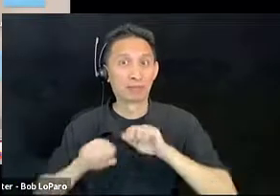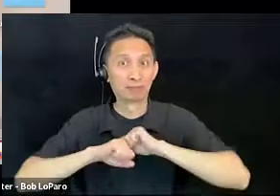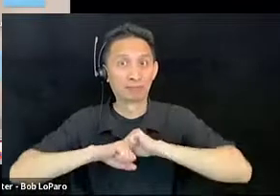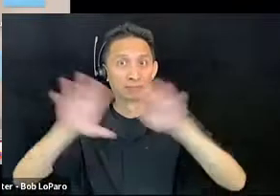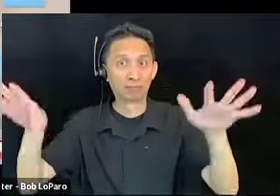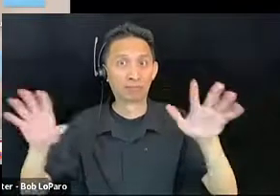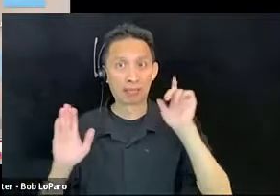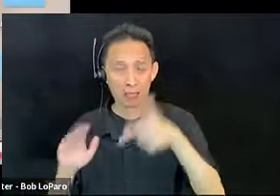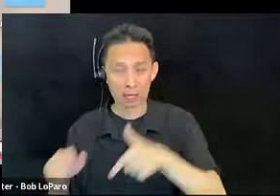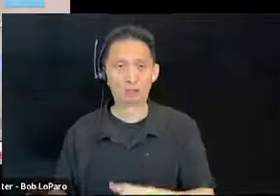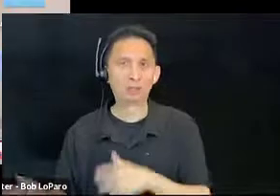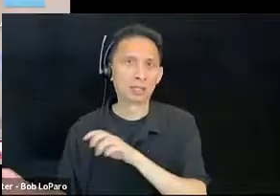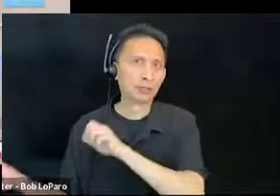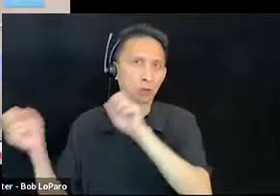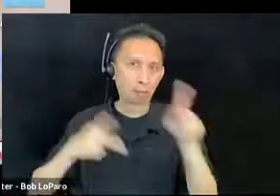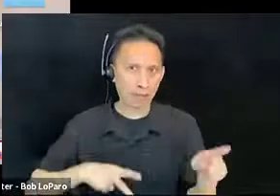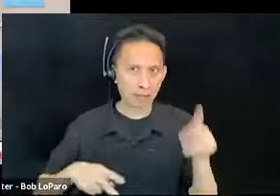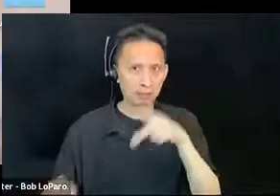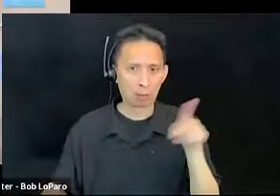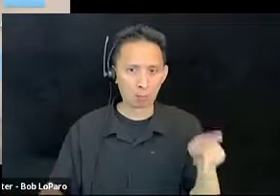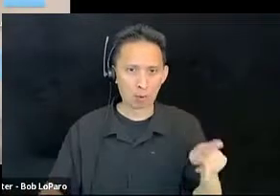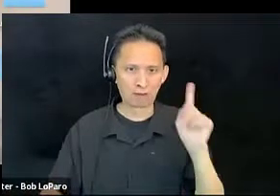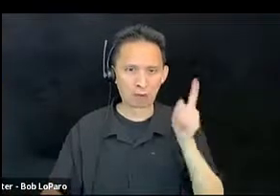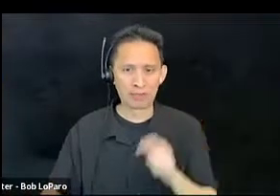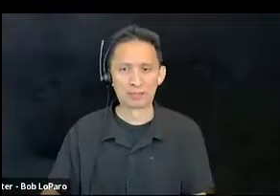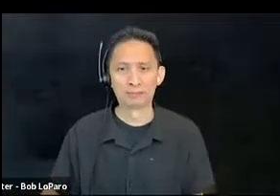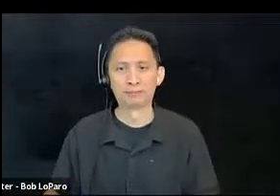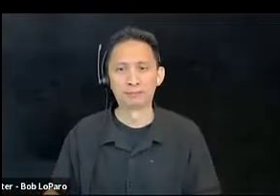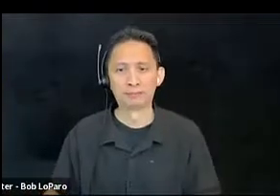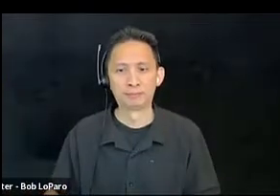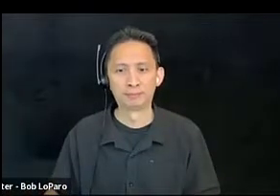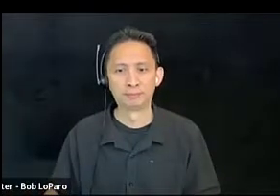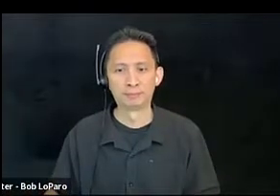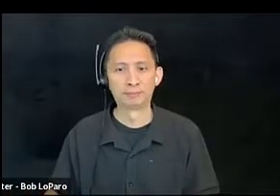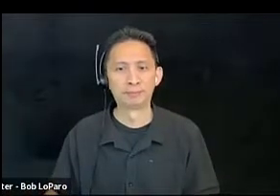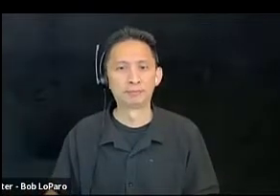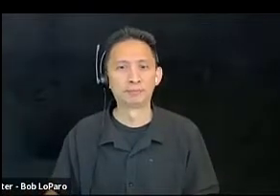Let's just go back into the presentation.